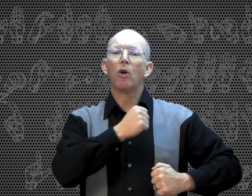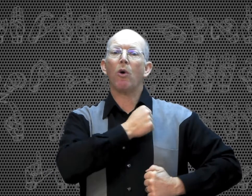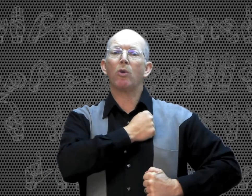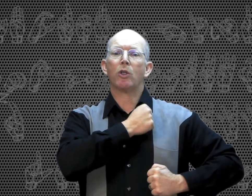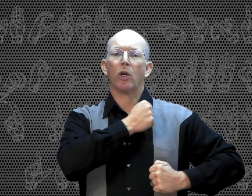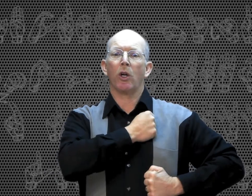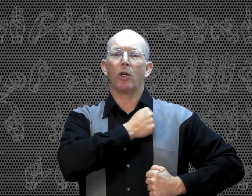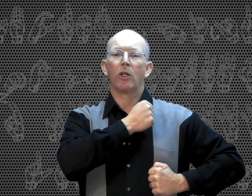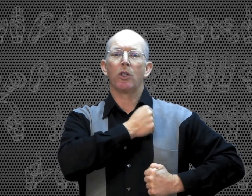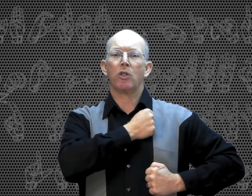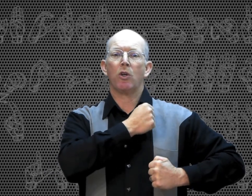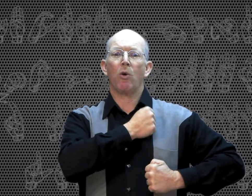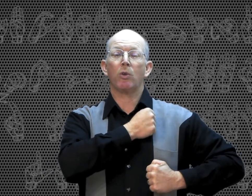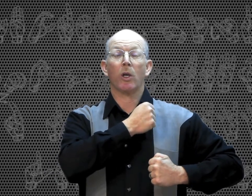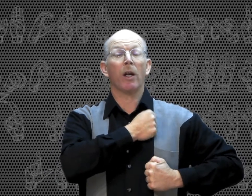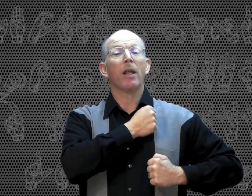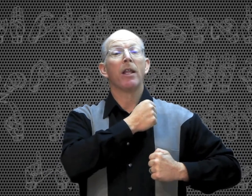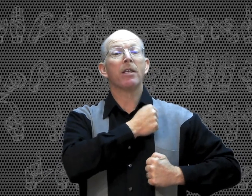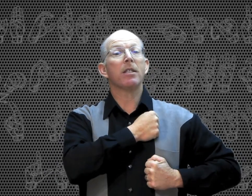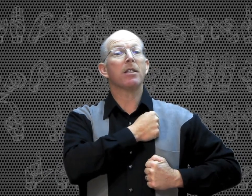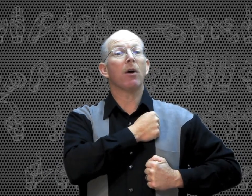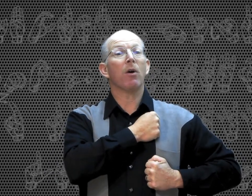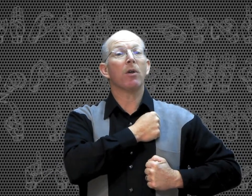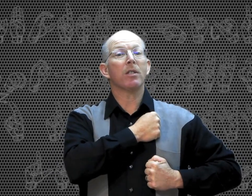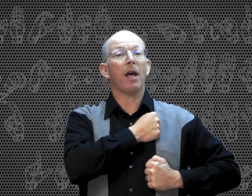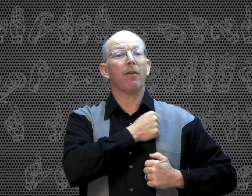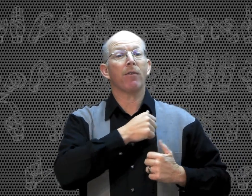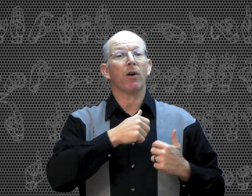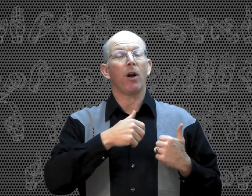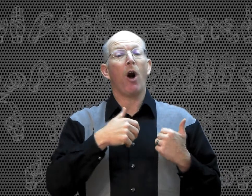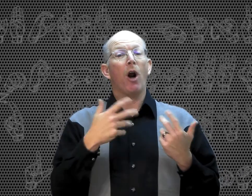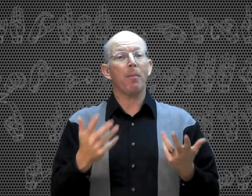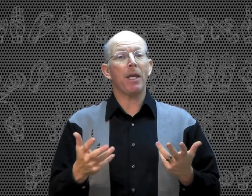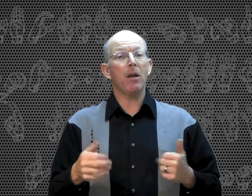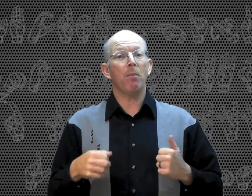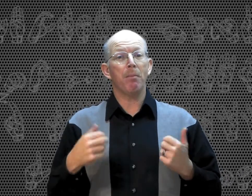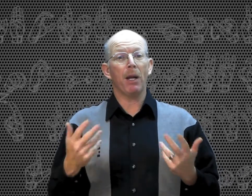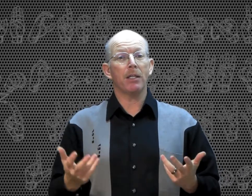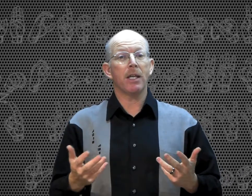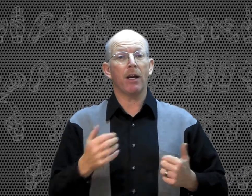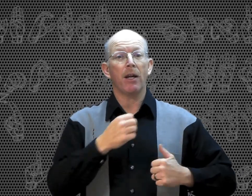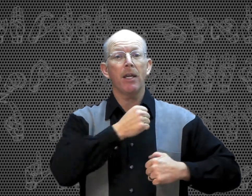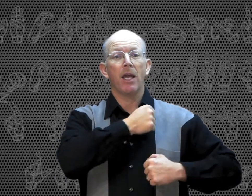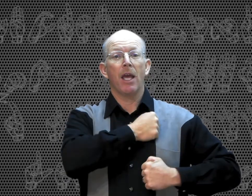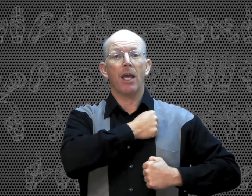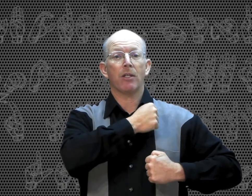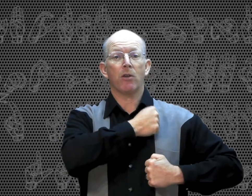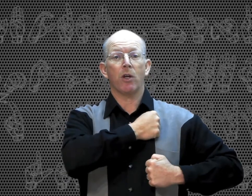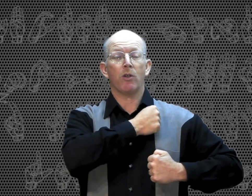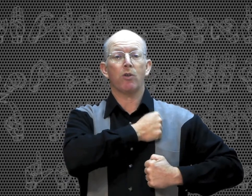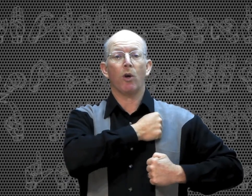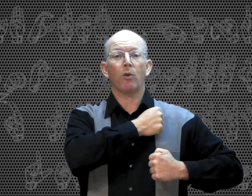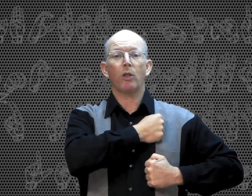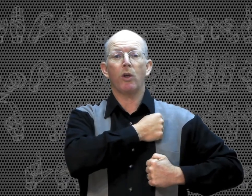SOLDIER SOLDIER – This is the sign for ARMY, MILITARY so you can do SOLDIER.